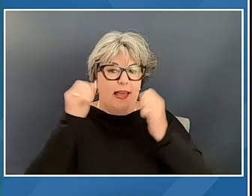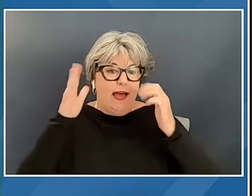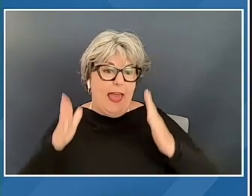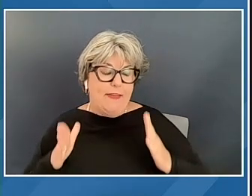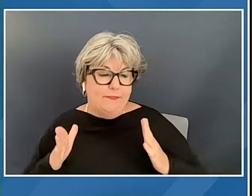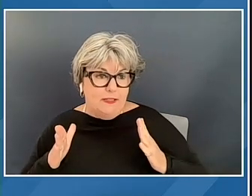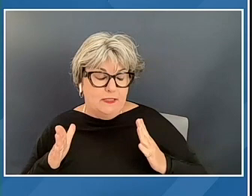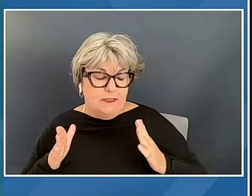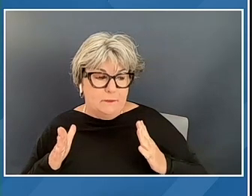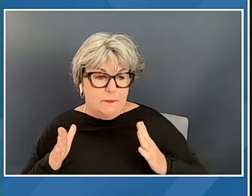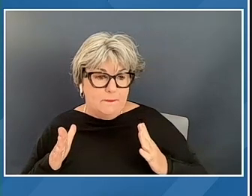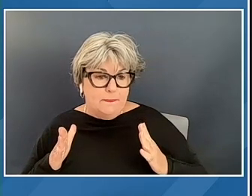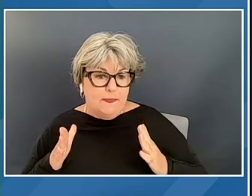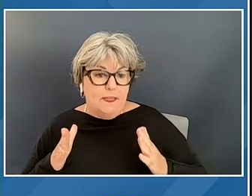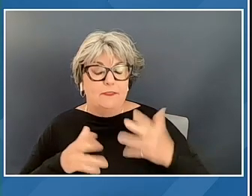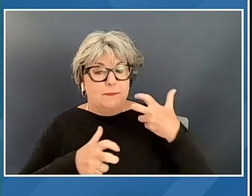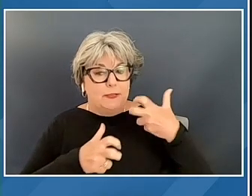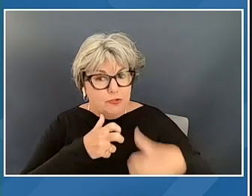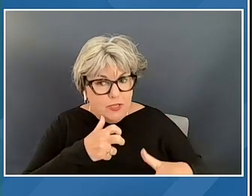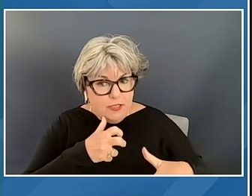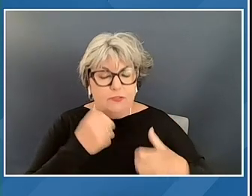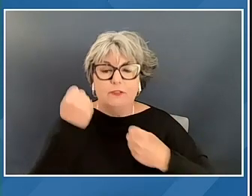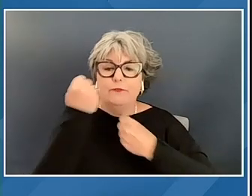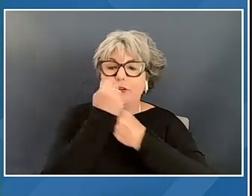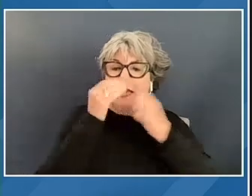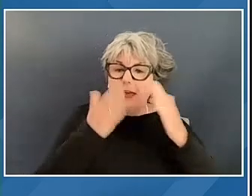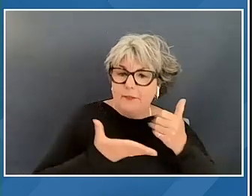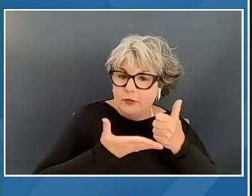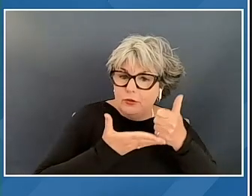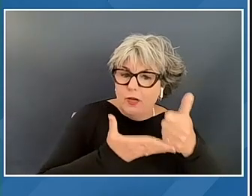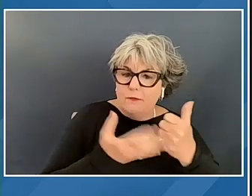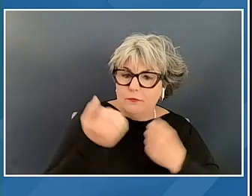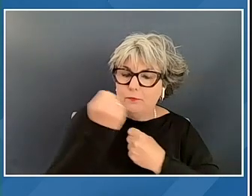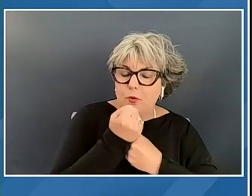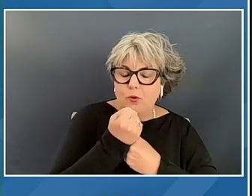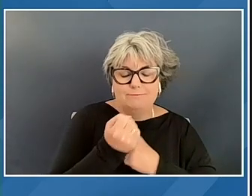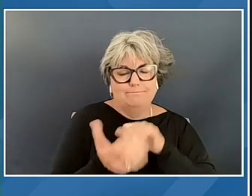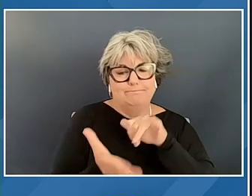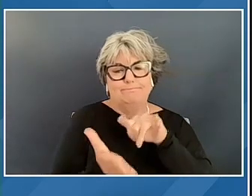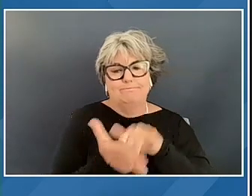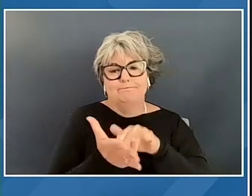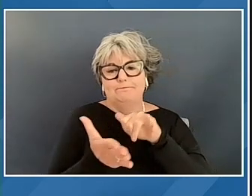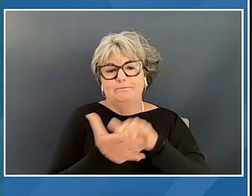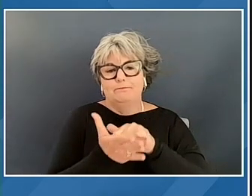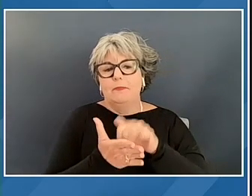difficult for that to happen, it's not going to happen. And with that, I'll be done for right now. Thank you.